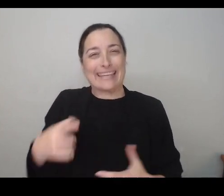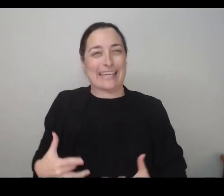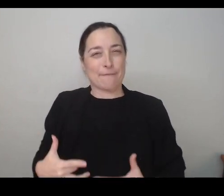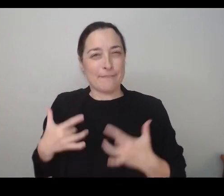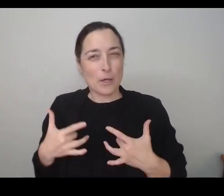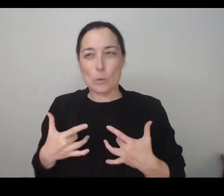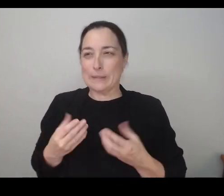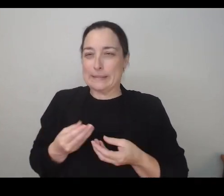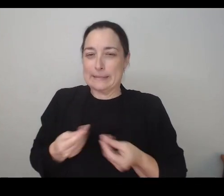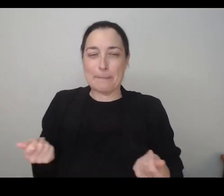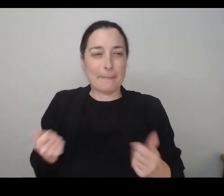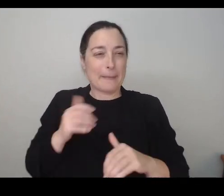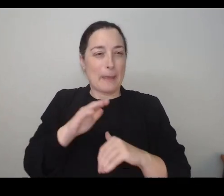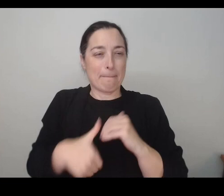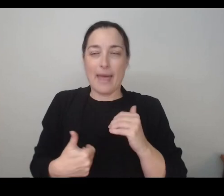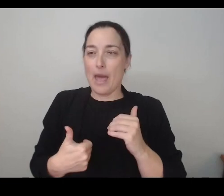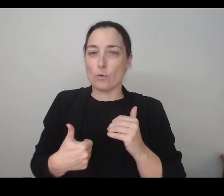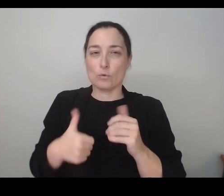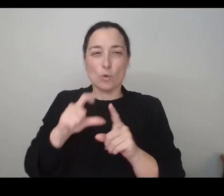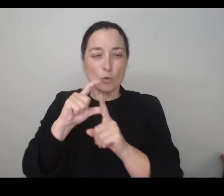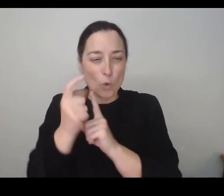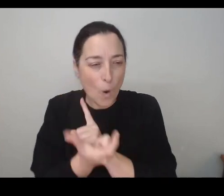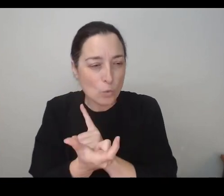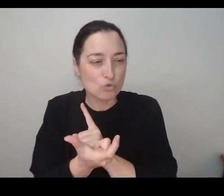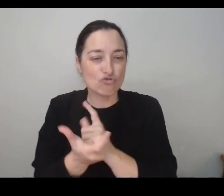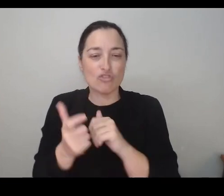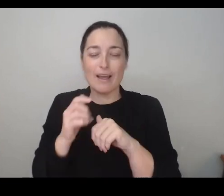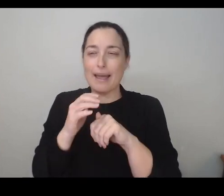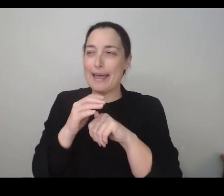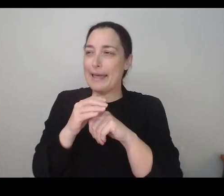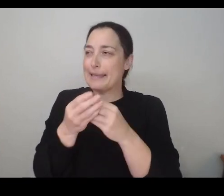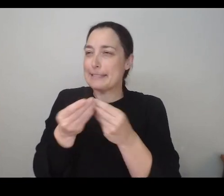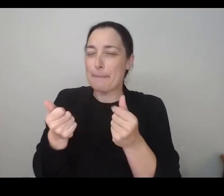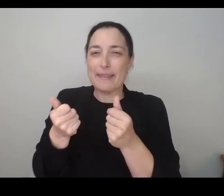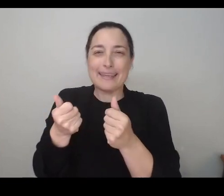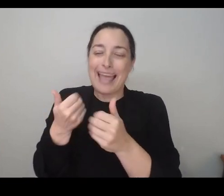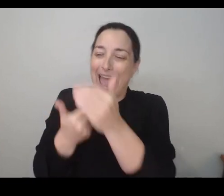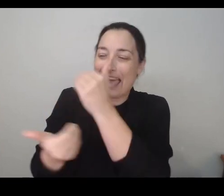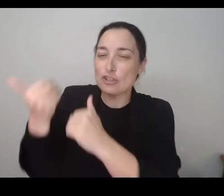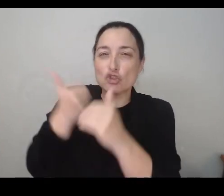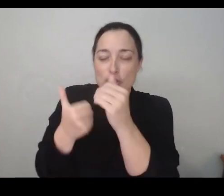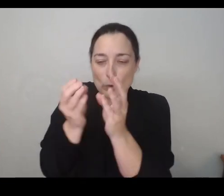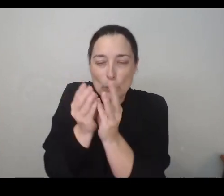something about culture, about ancient times. And that's really what he catch in his paintings,